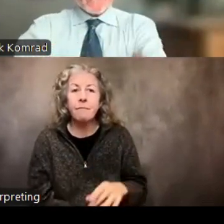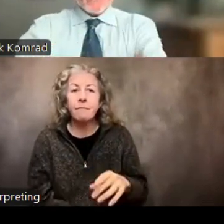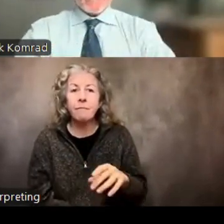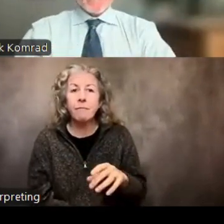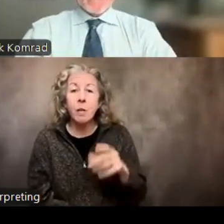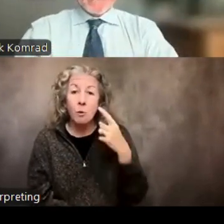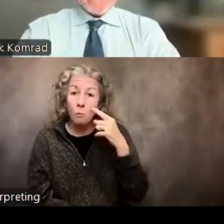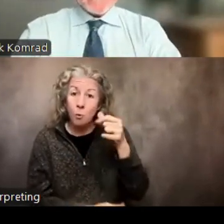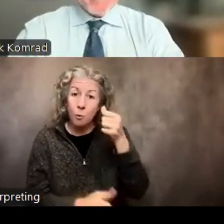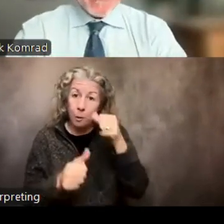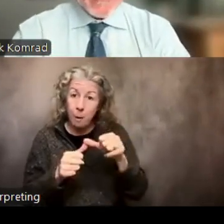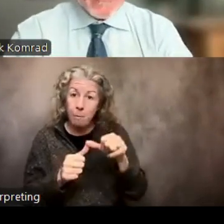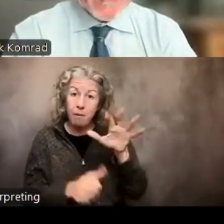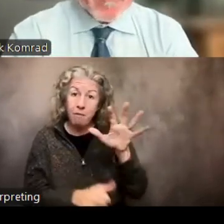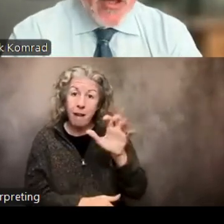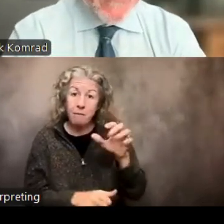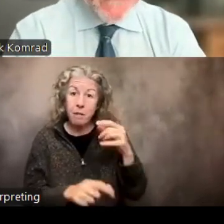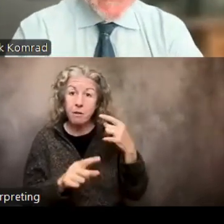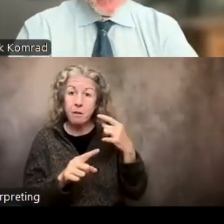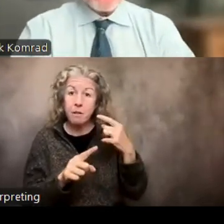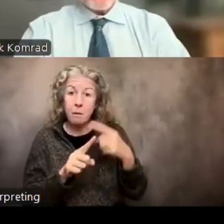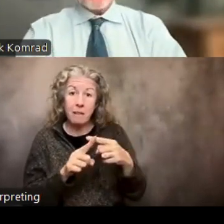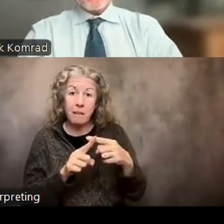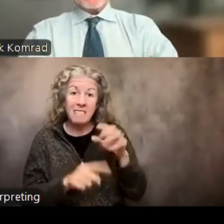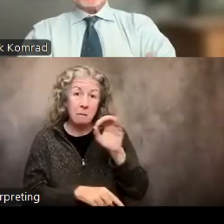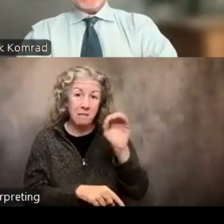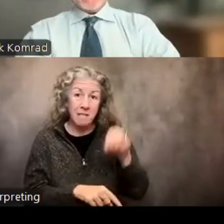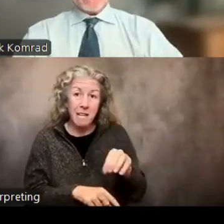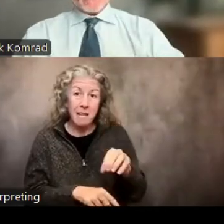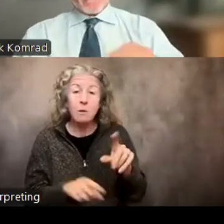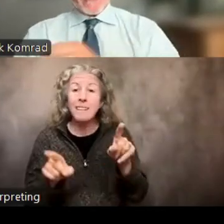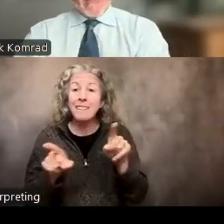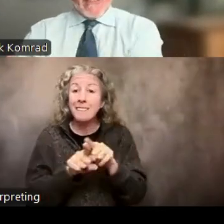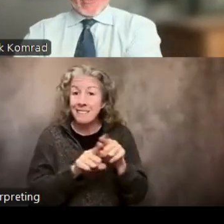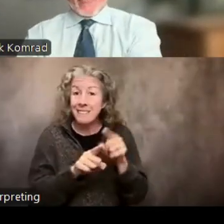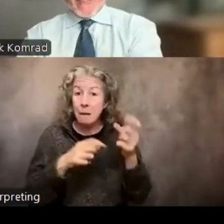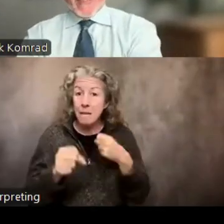Well, in the same years, Belgium has had over a 14 100% increase